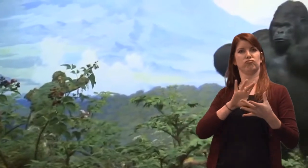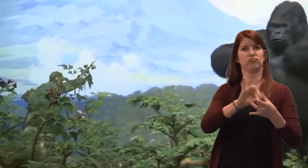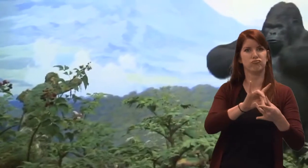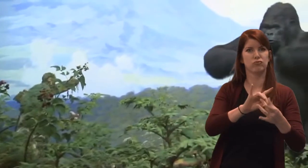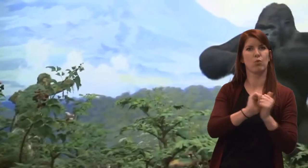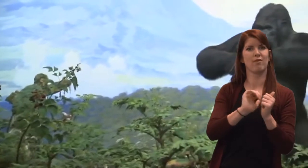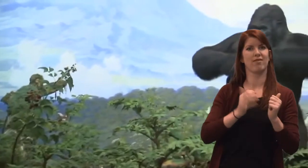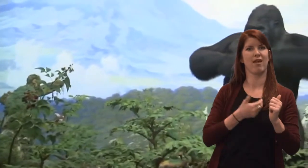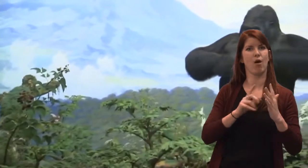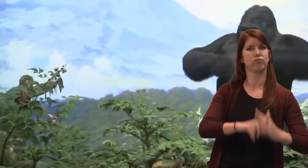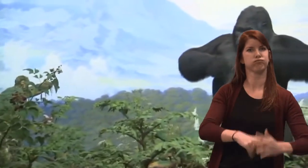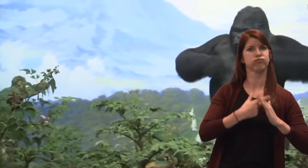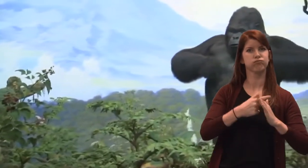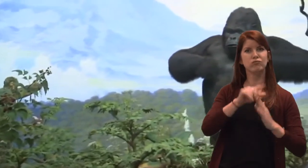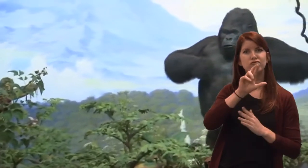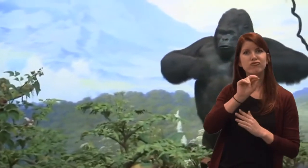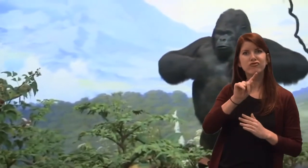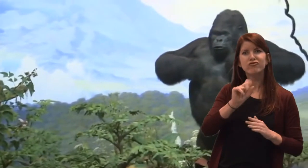our connections with the natural world.